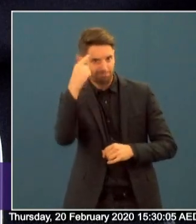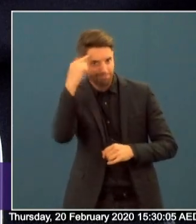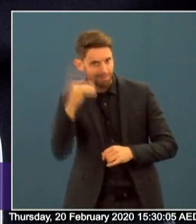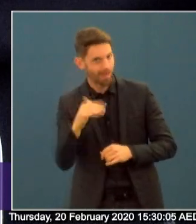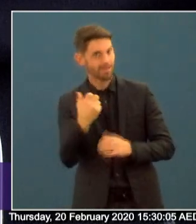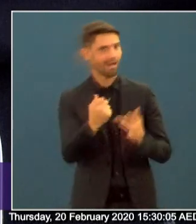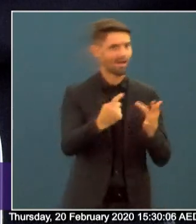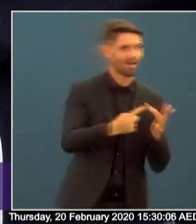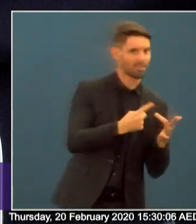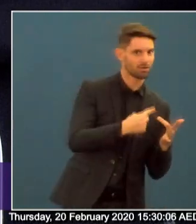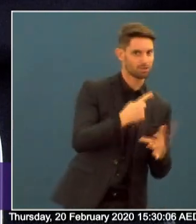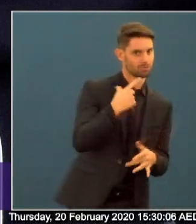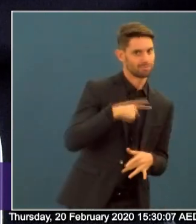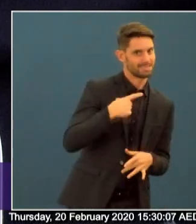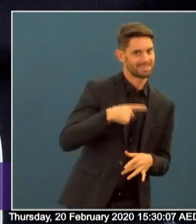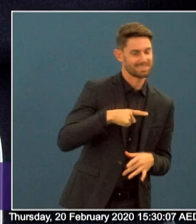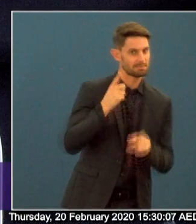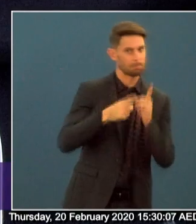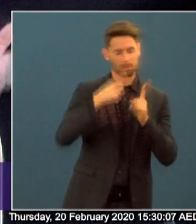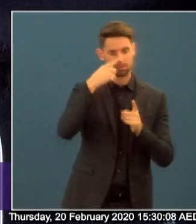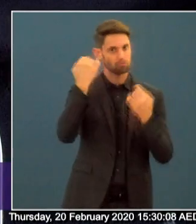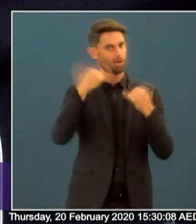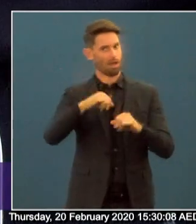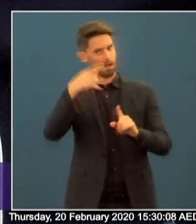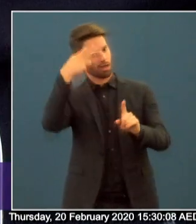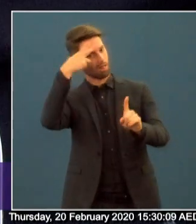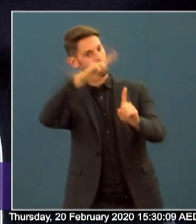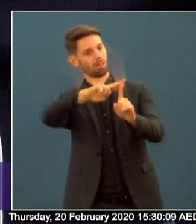from Professor Trollor's work and from other work, including work from the United Kingdom,